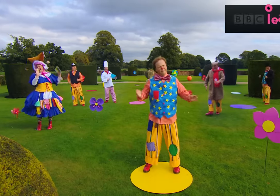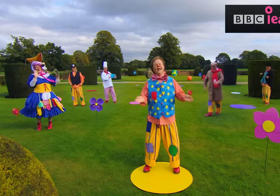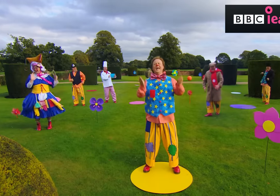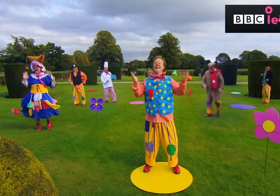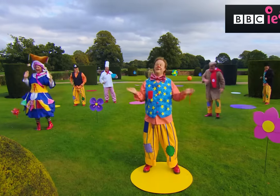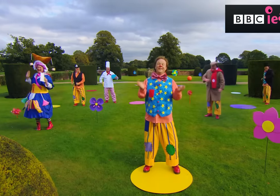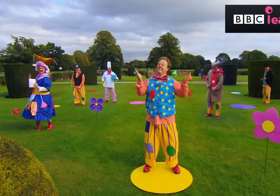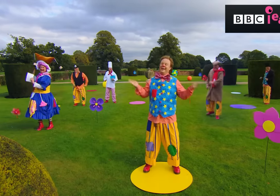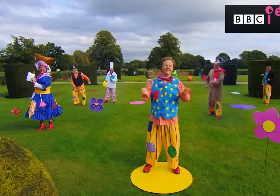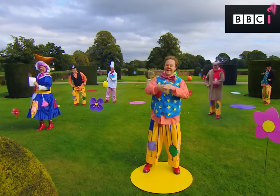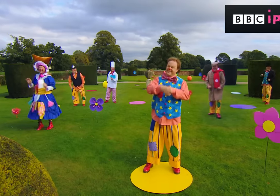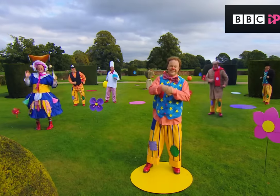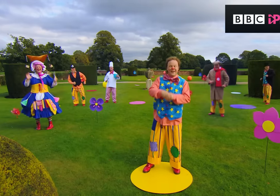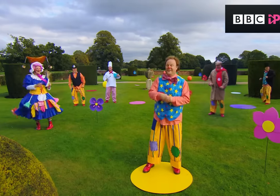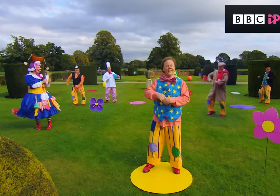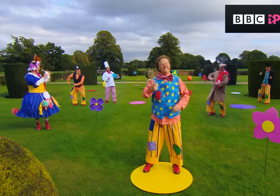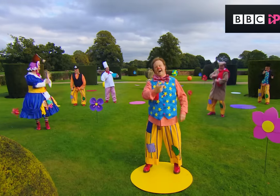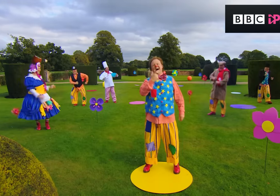playing with my friends is lots of fun